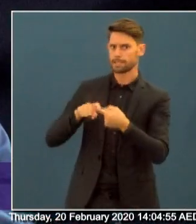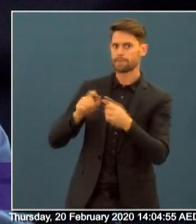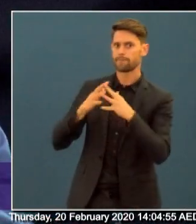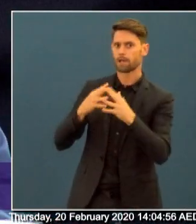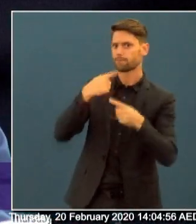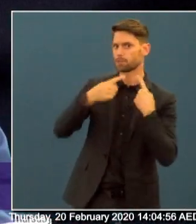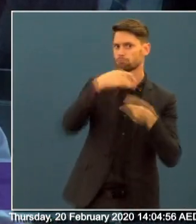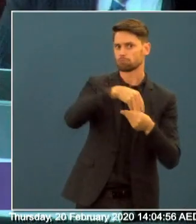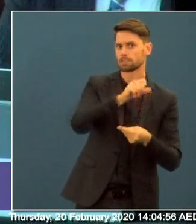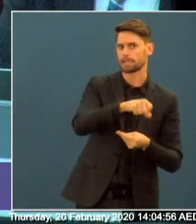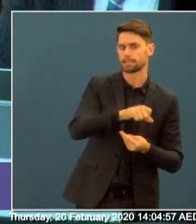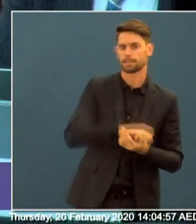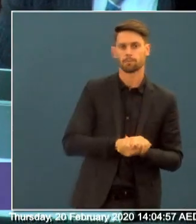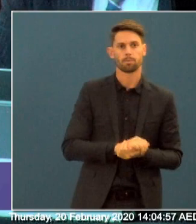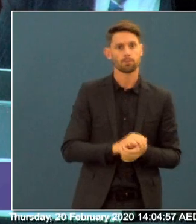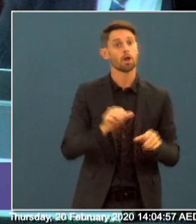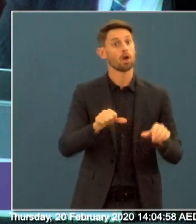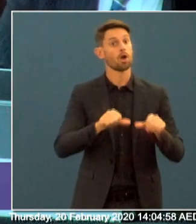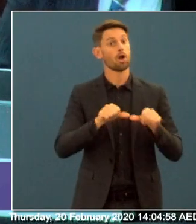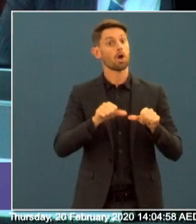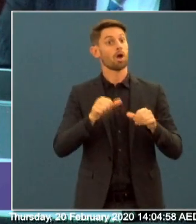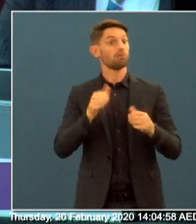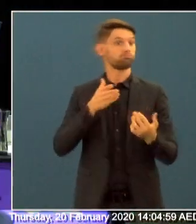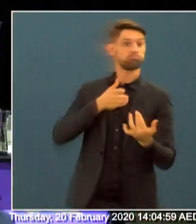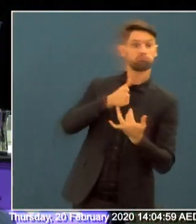The next matter is the... Sorry, could I interrupt?